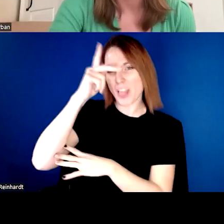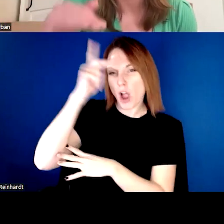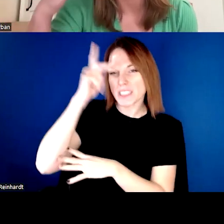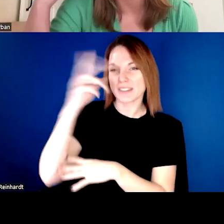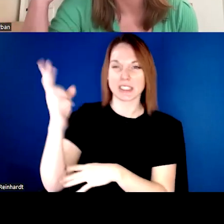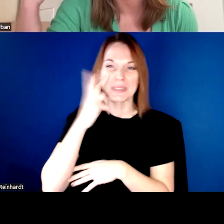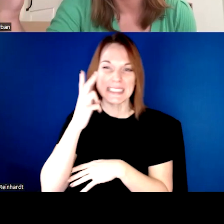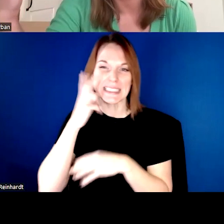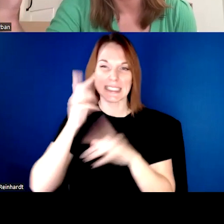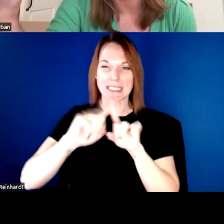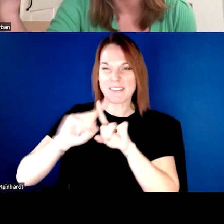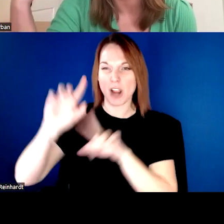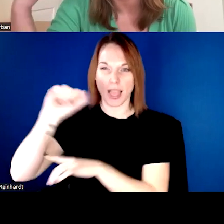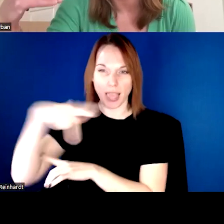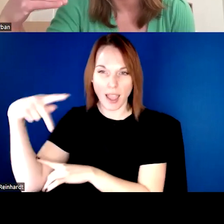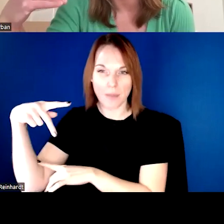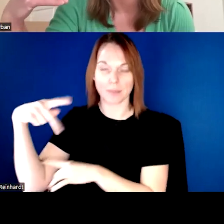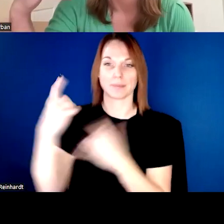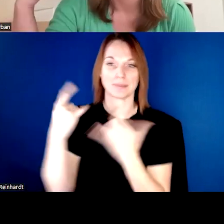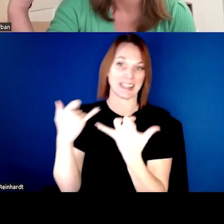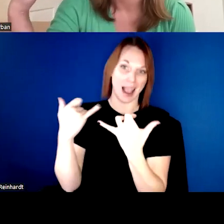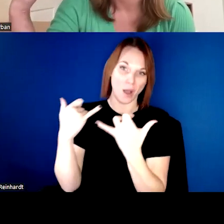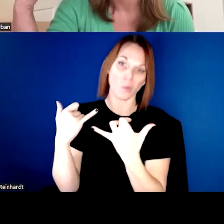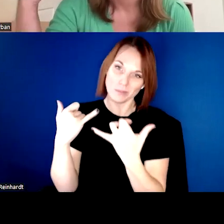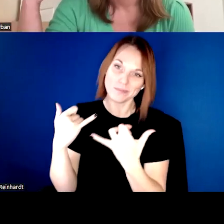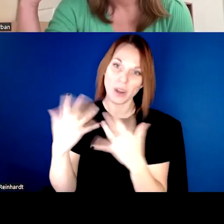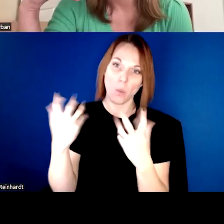and we want to kind of protect young people from all of these things instead of you know